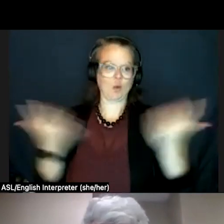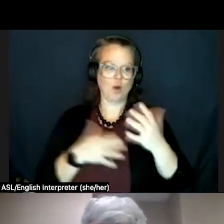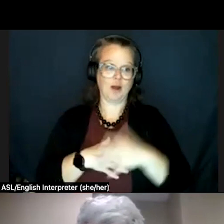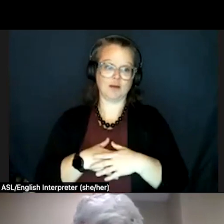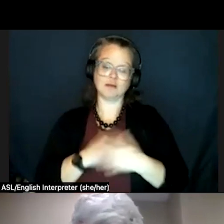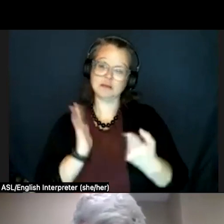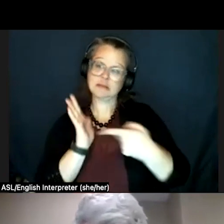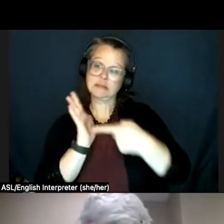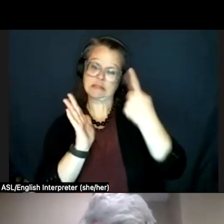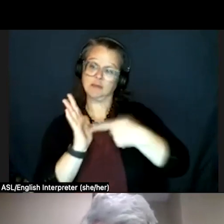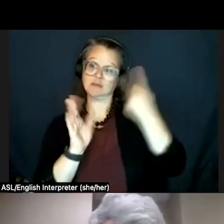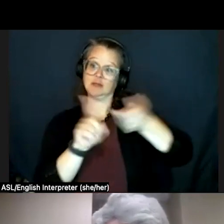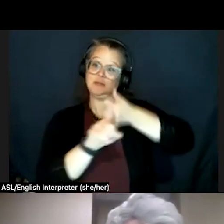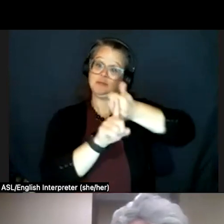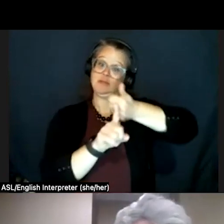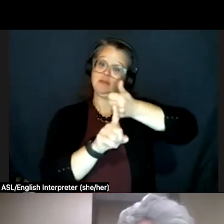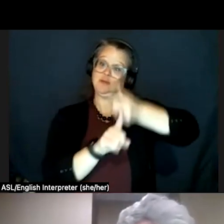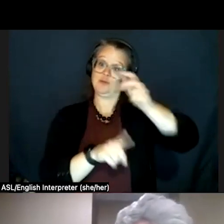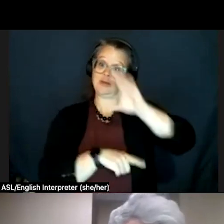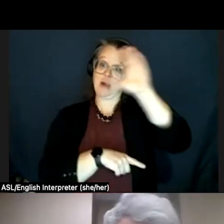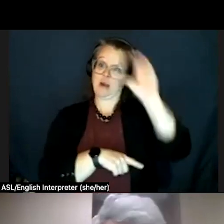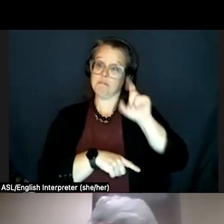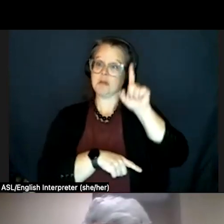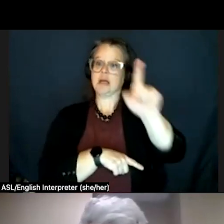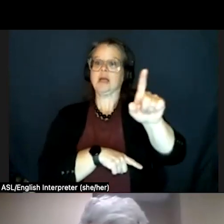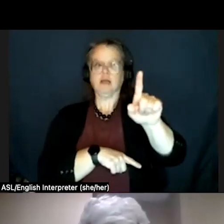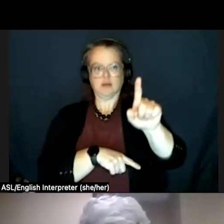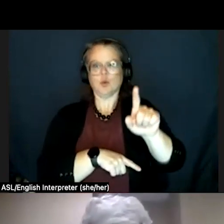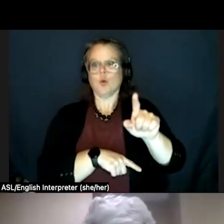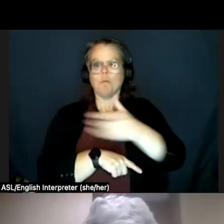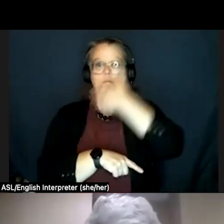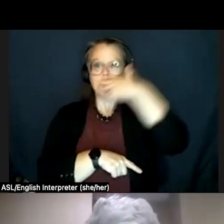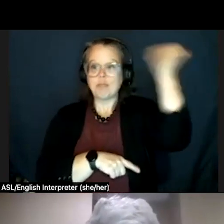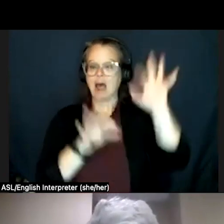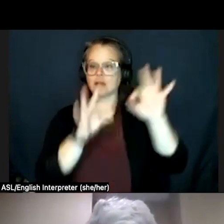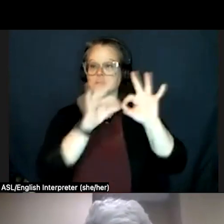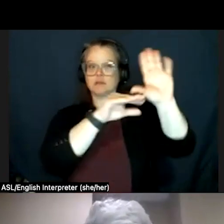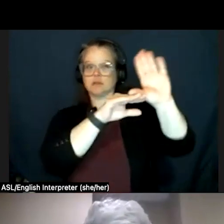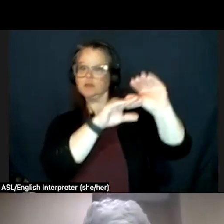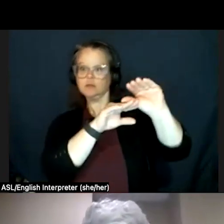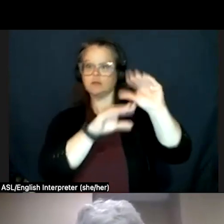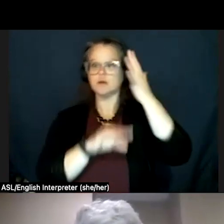backhauling into that area or they have capacity and they desperately want units in that area for